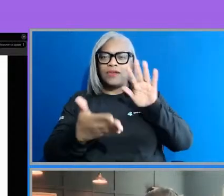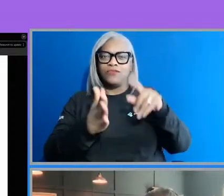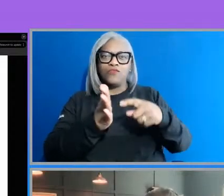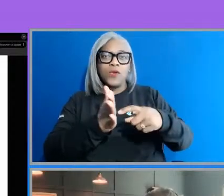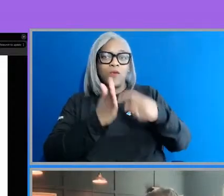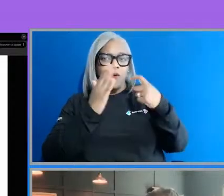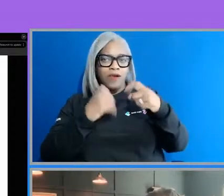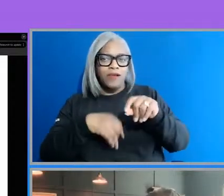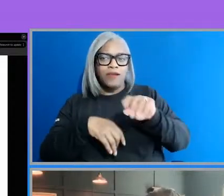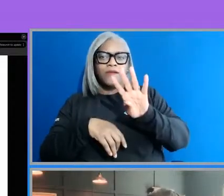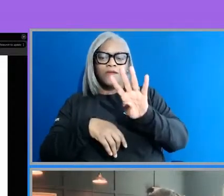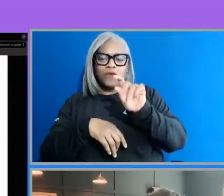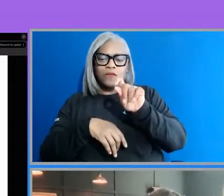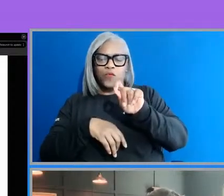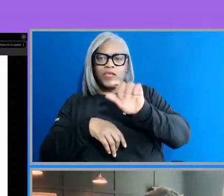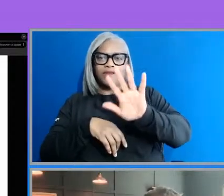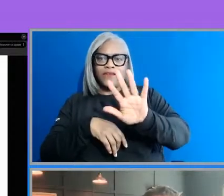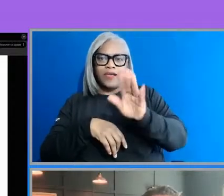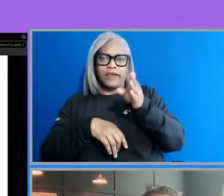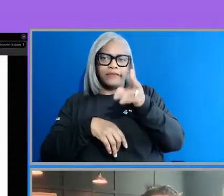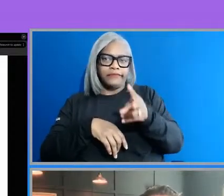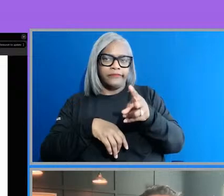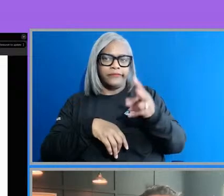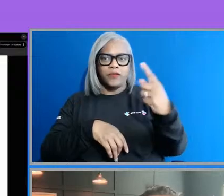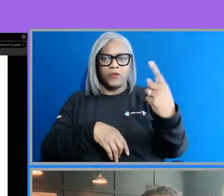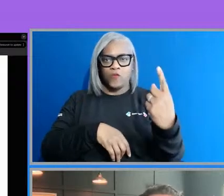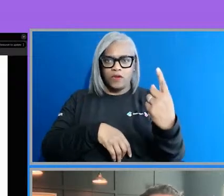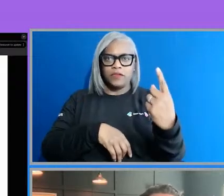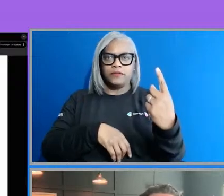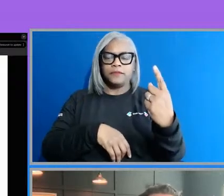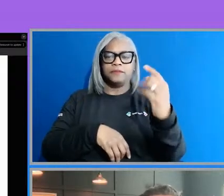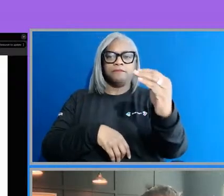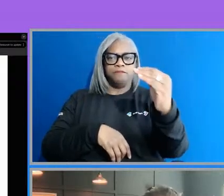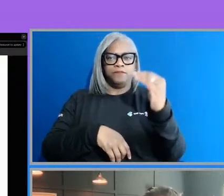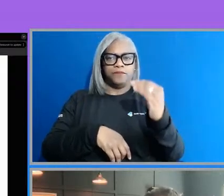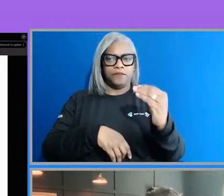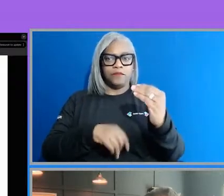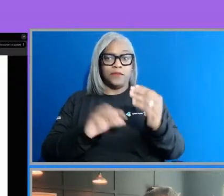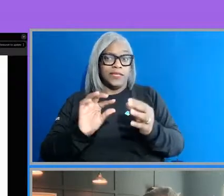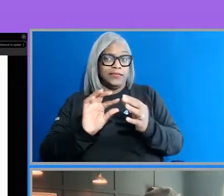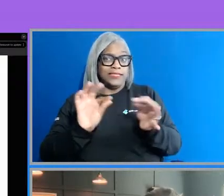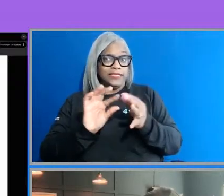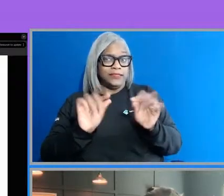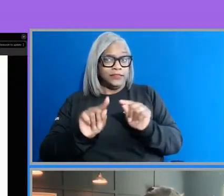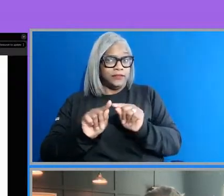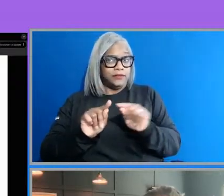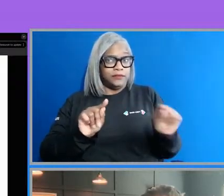to 1. Moving on to the text below it. Accessibility score.